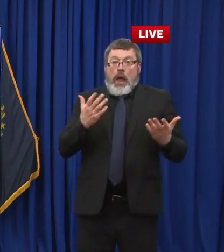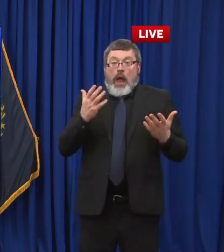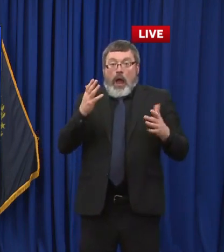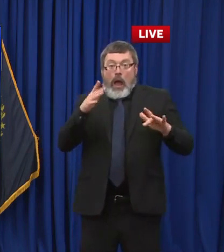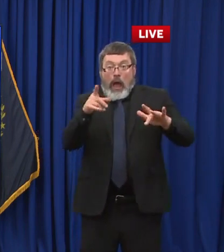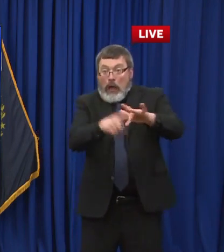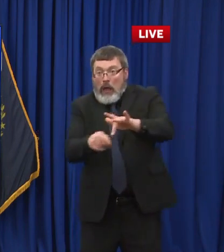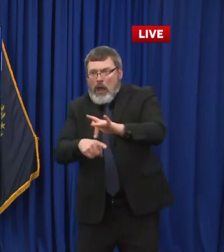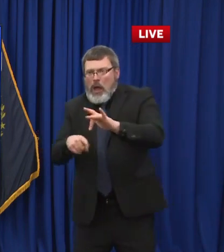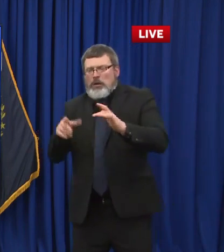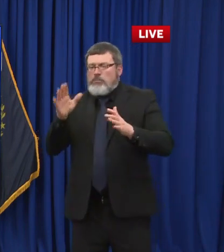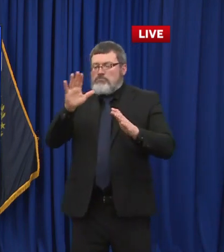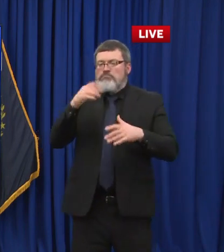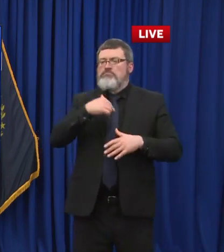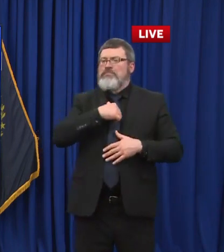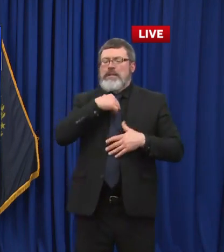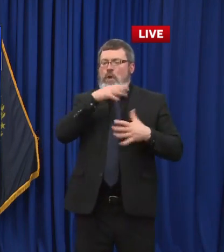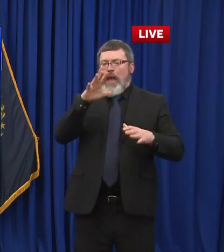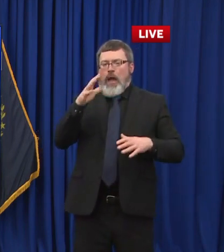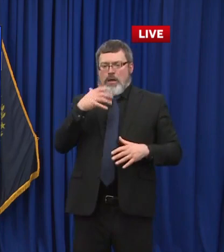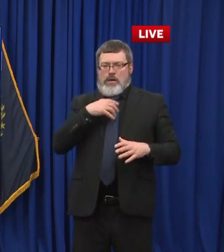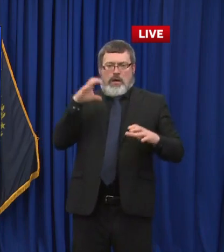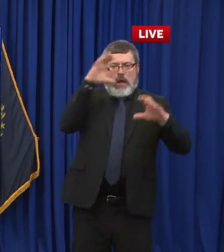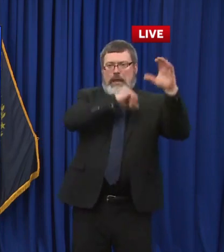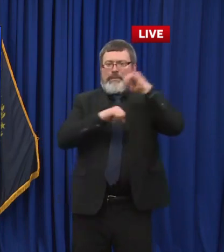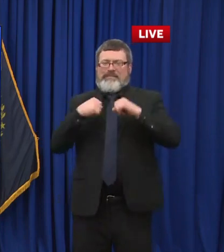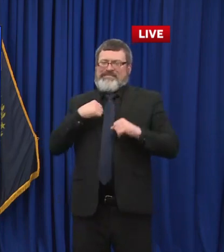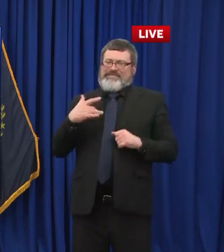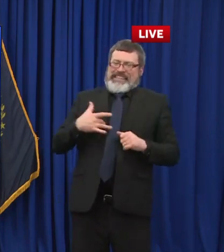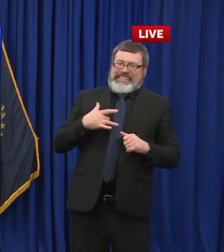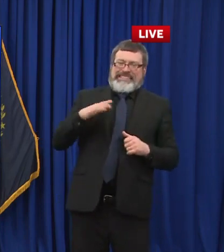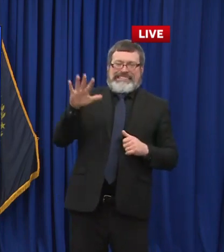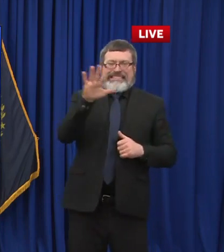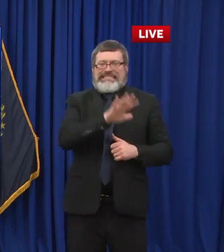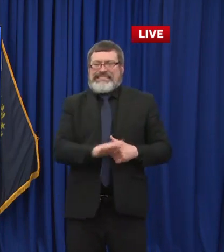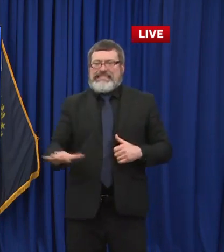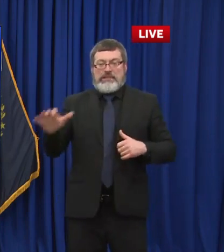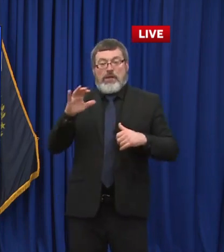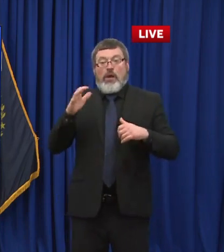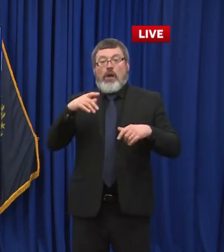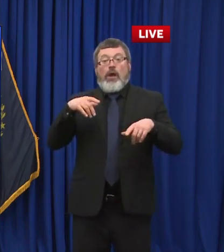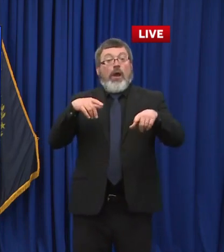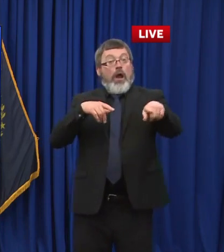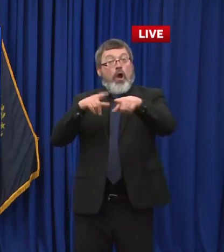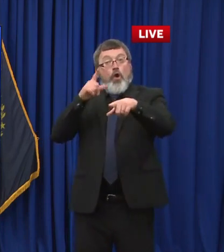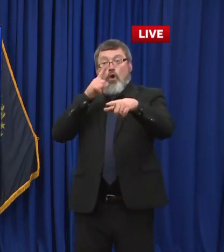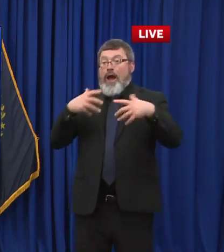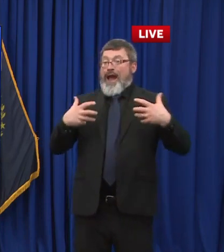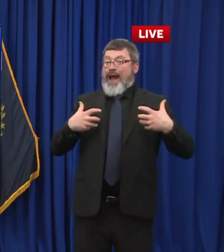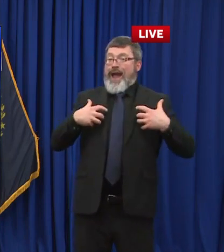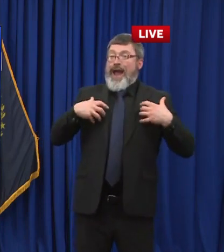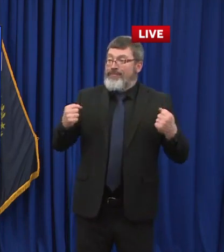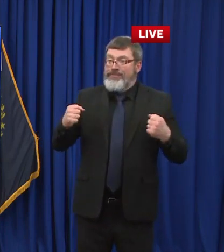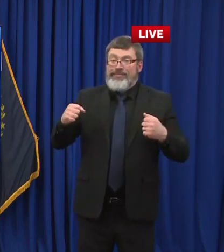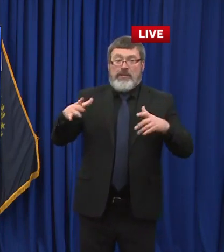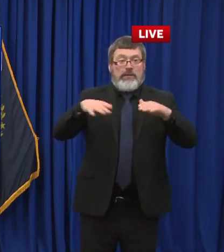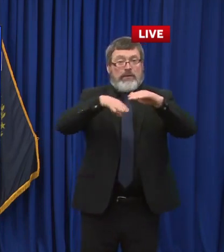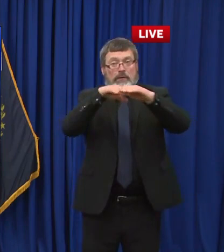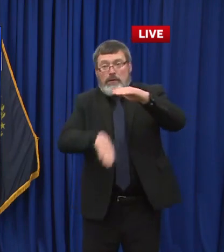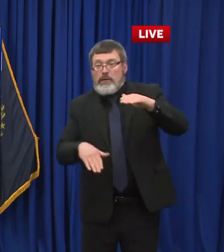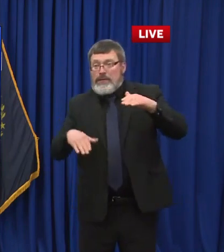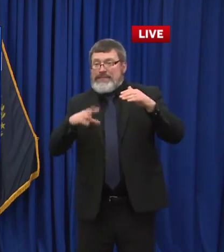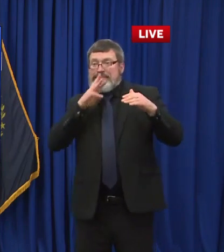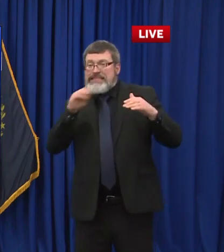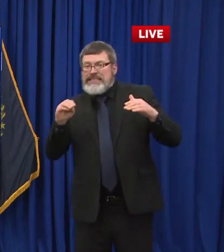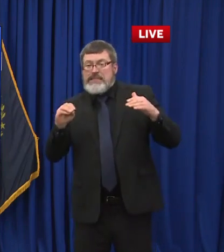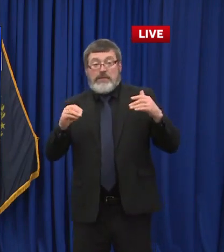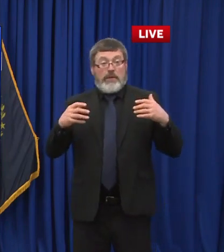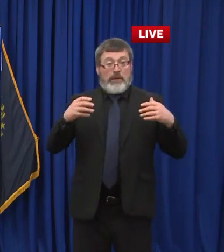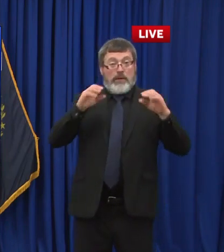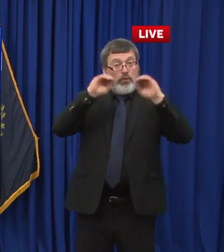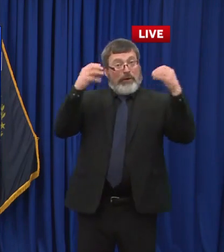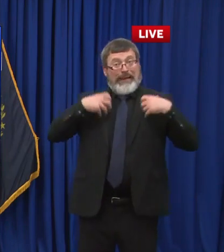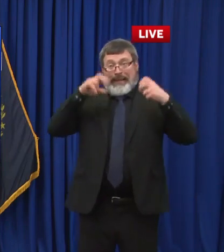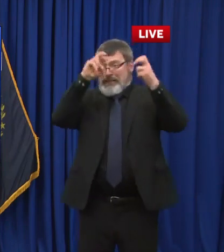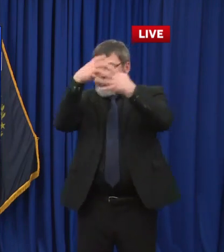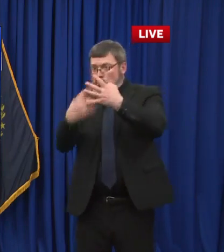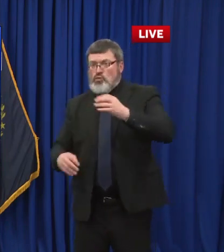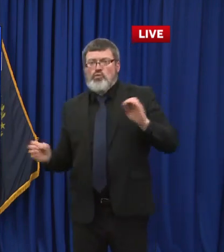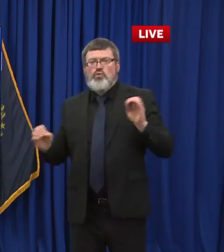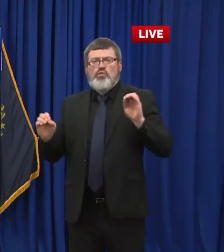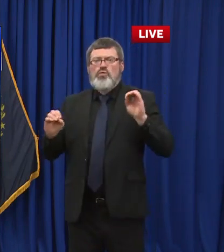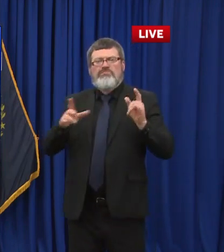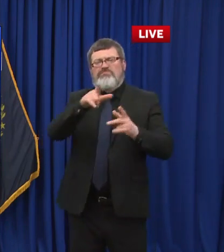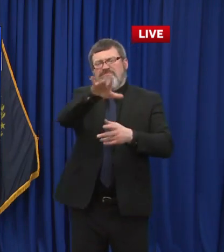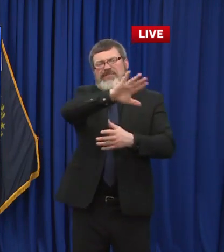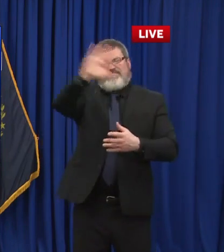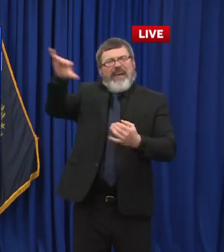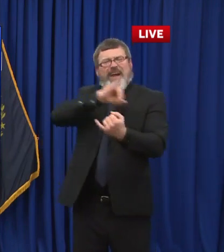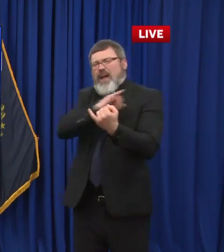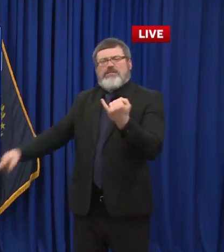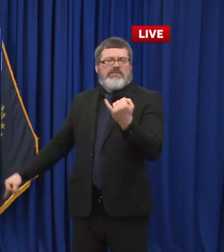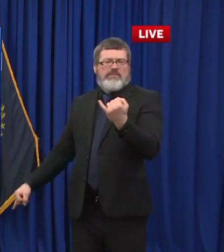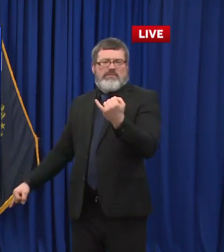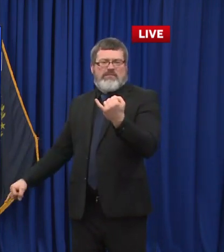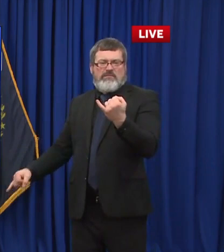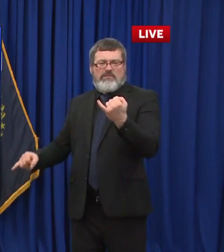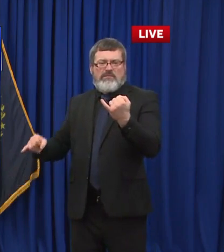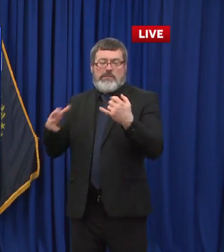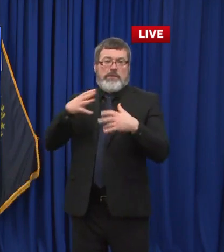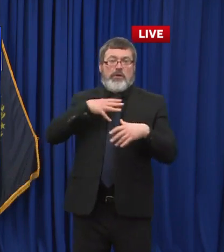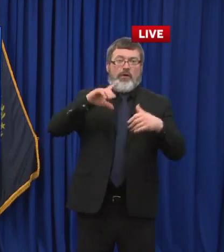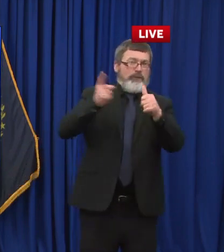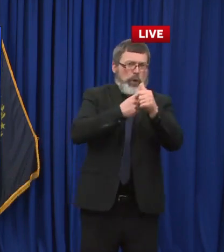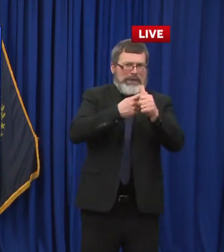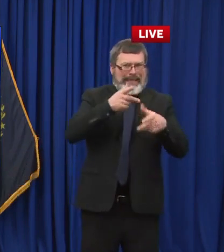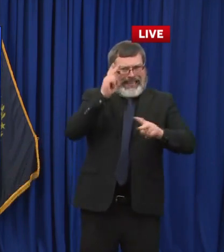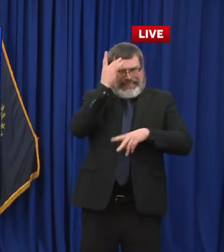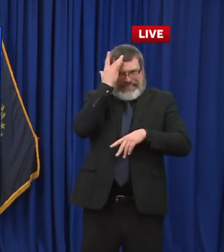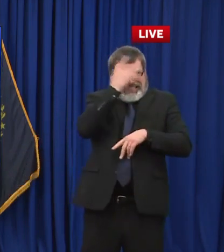AS YOU GO THROUGH THOSE POPULATIONS, MY SENSES -- AND THIS IS JUST A GUESS, TO BE HONEST -- BUT THE GENERAL POPULATION, HEALTHY ADULTS UNDER THE AGE OF 60 WITHOUT UNDERLYING